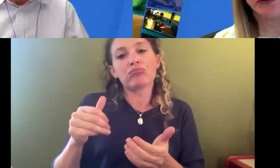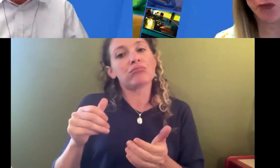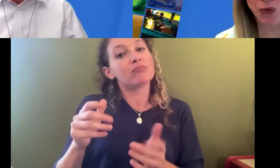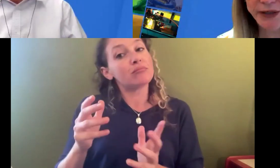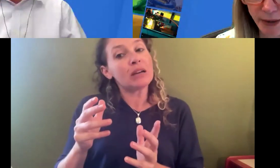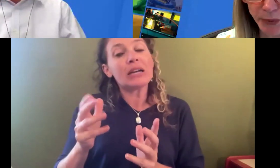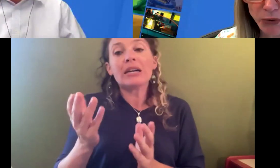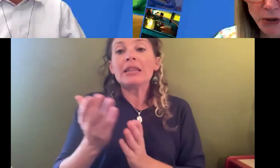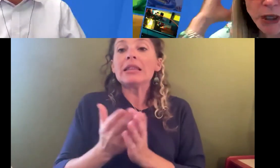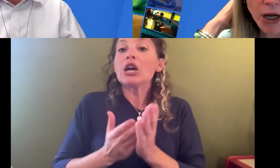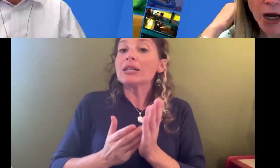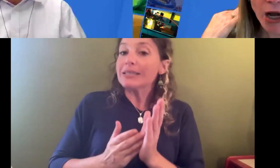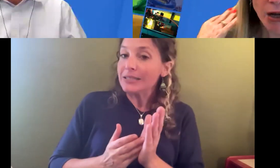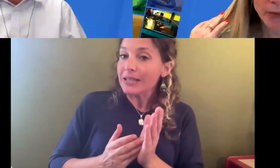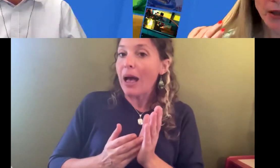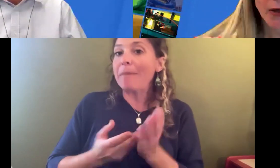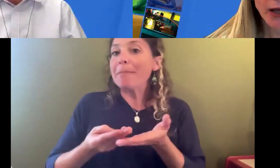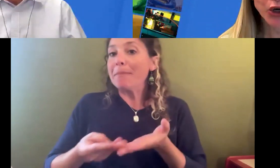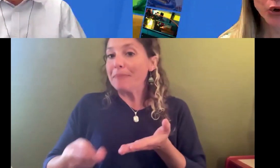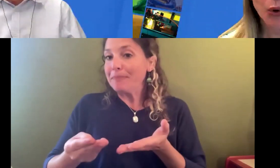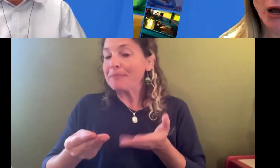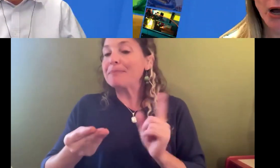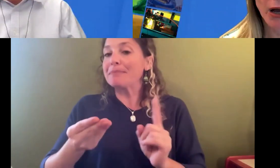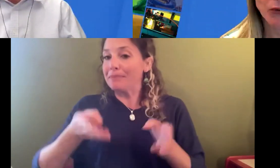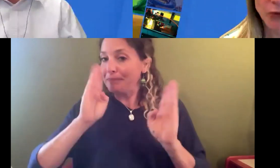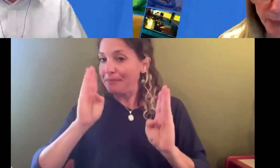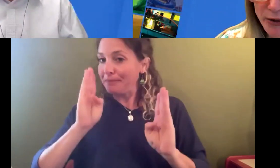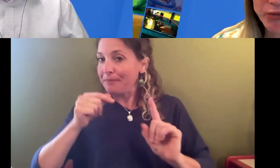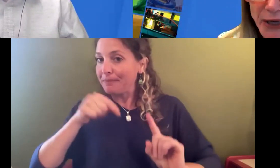for example, because we